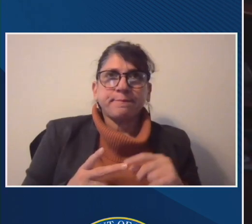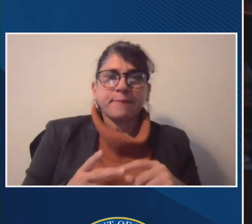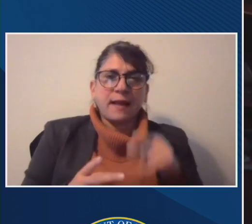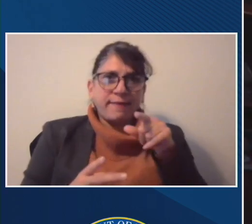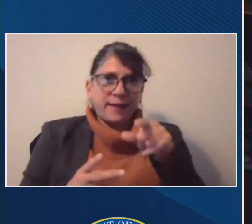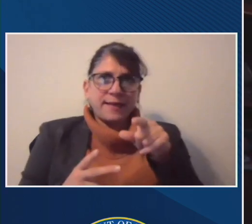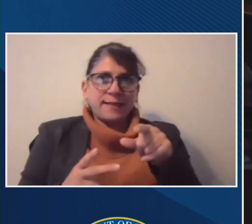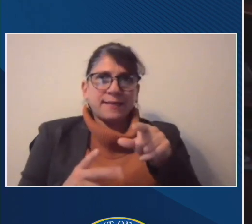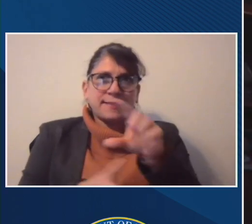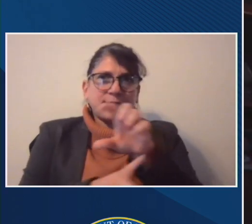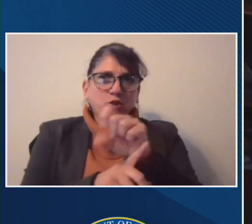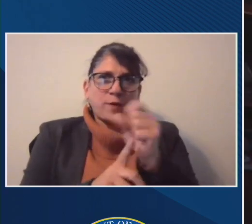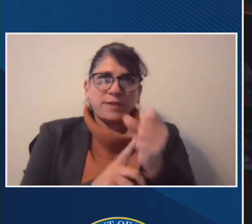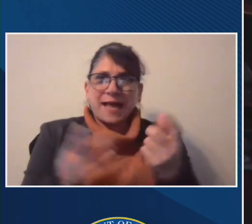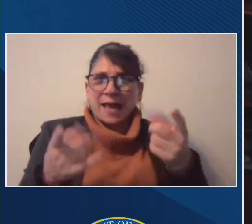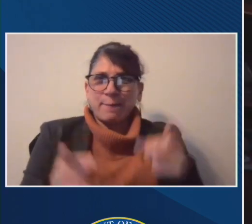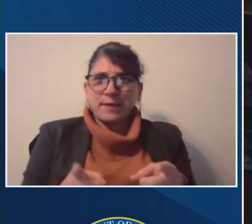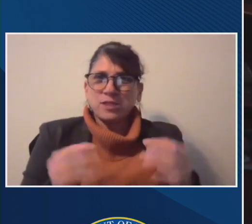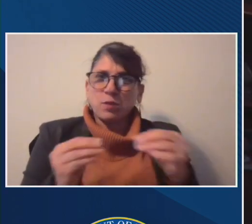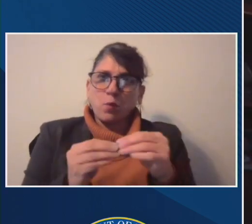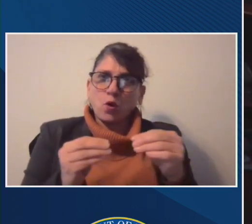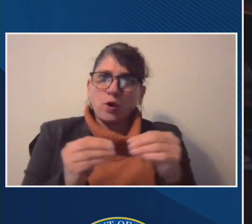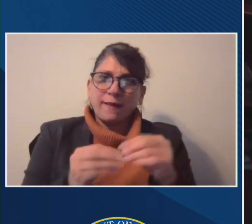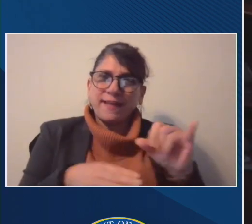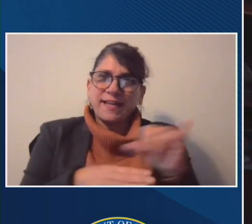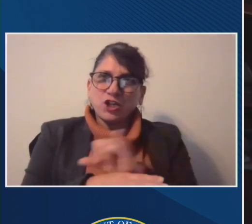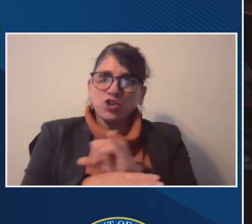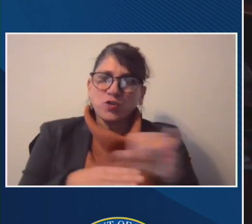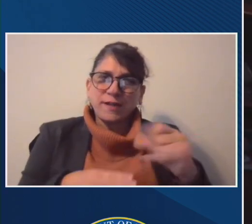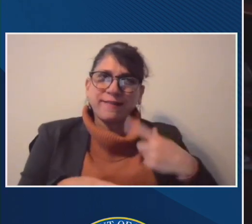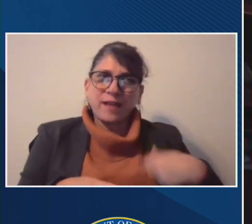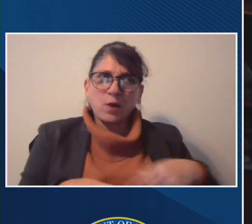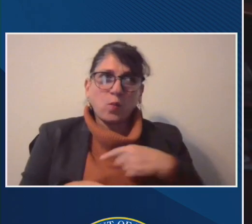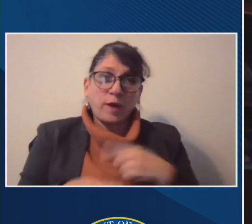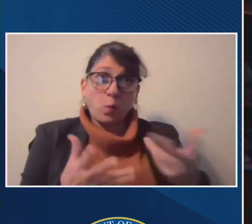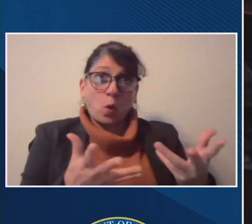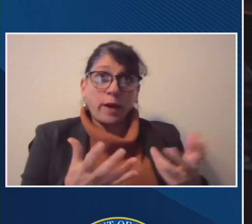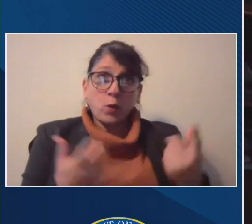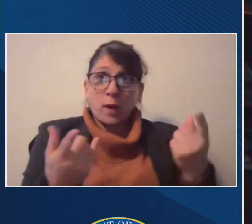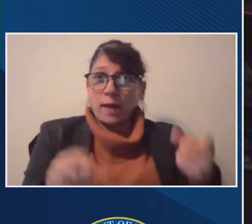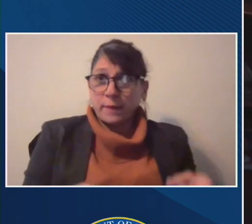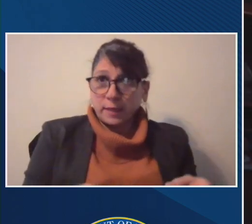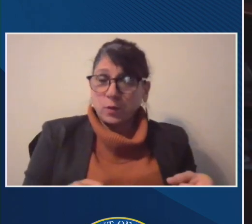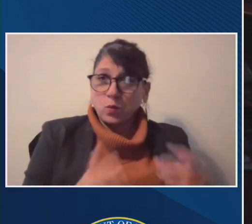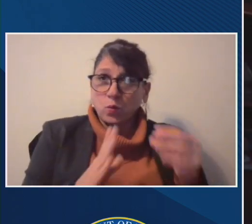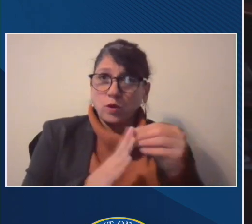happening more in the industry and we care for it to happen with students are unable